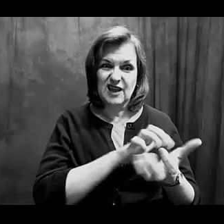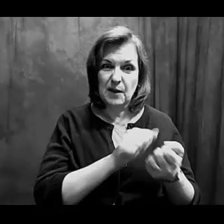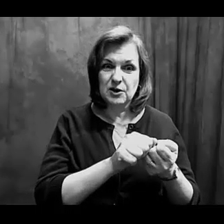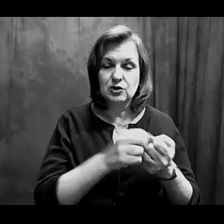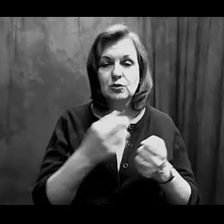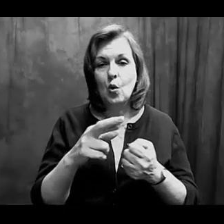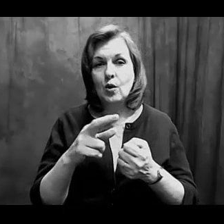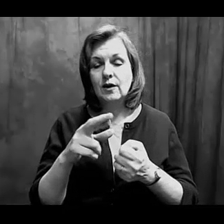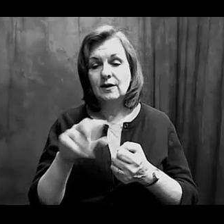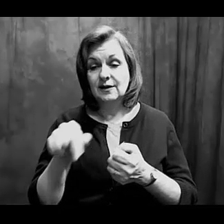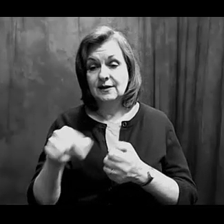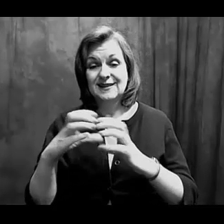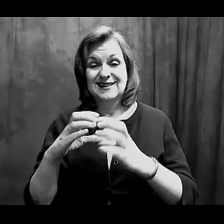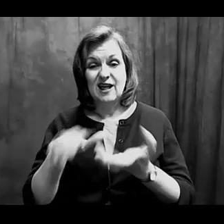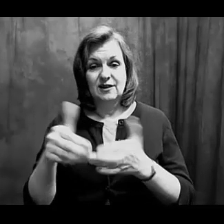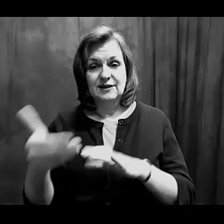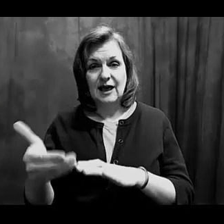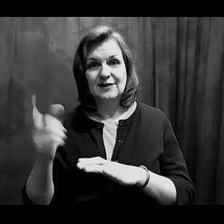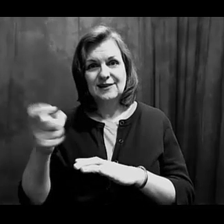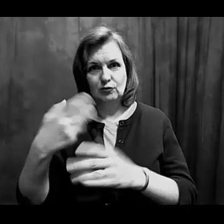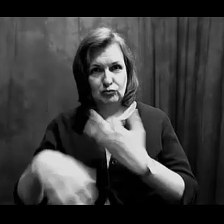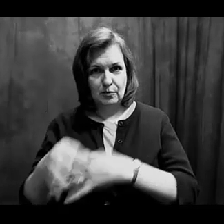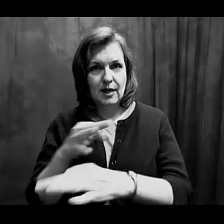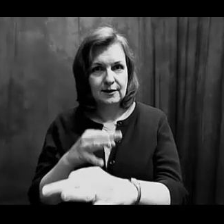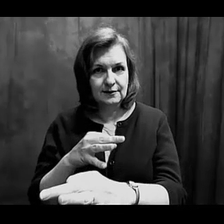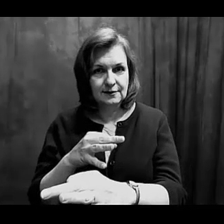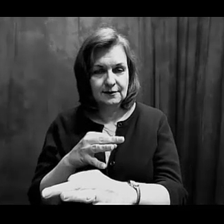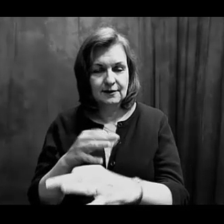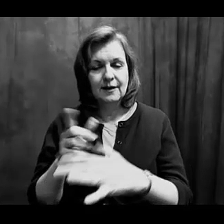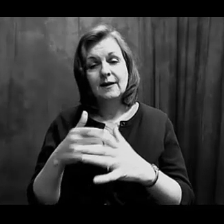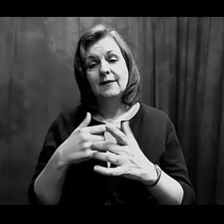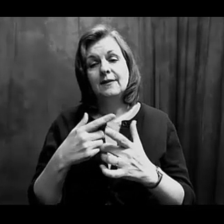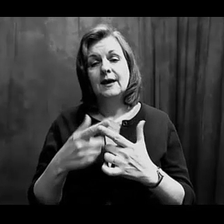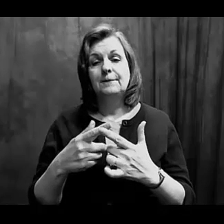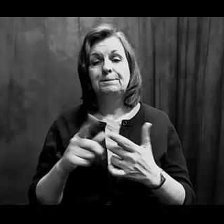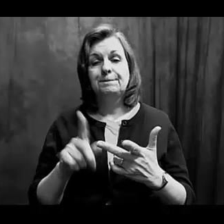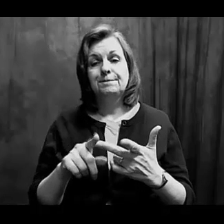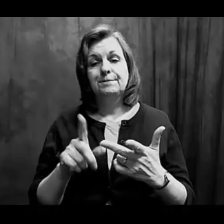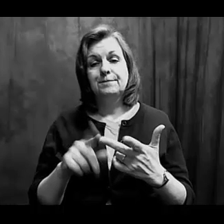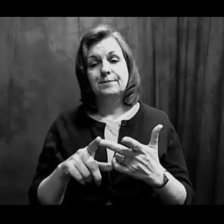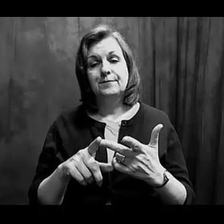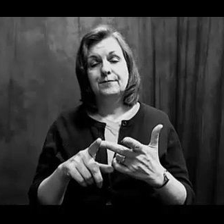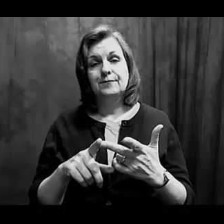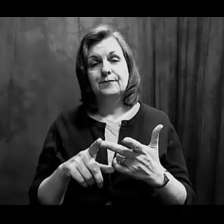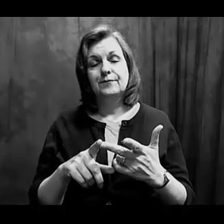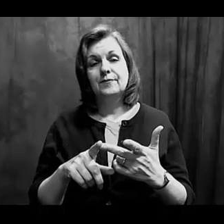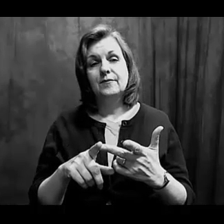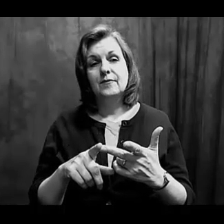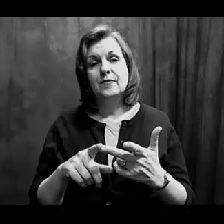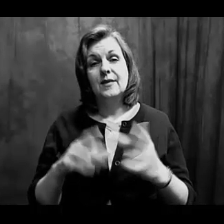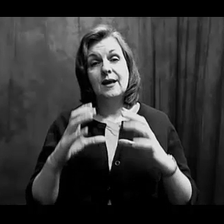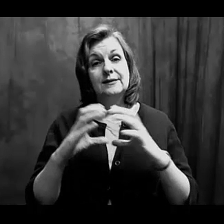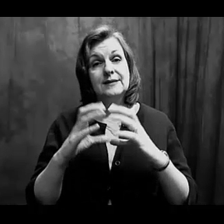if it dies for some reason we look at it also